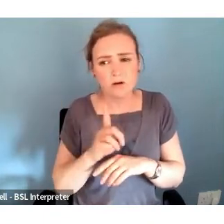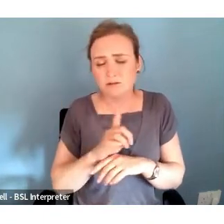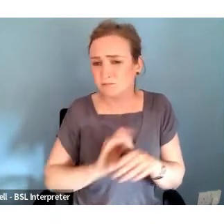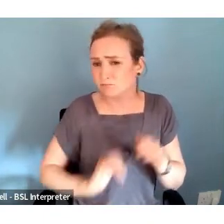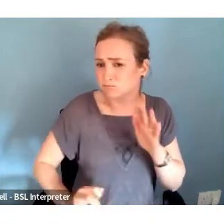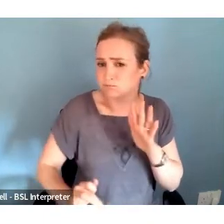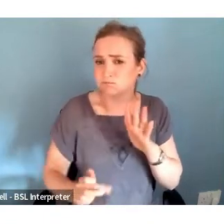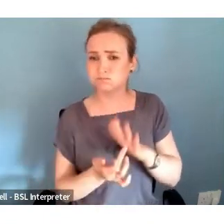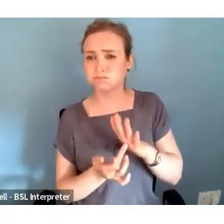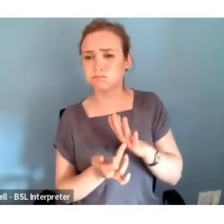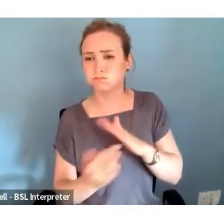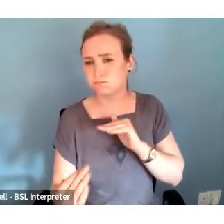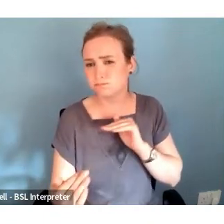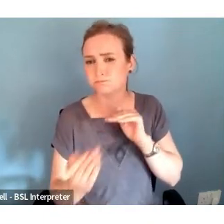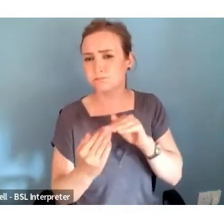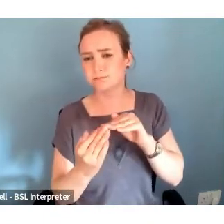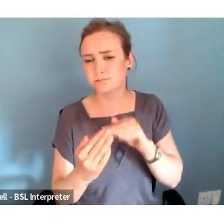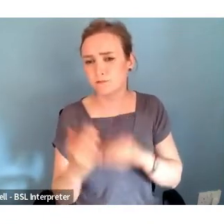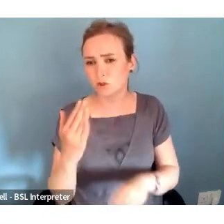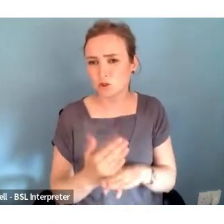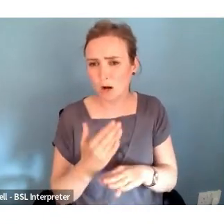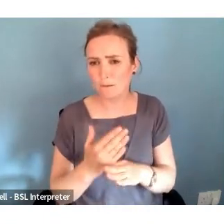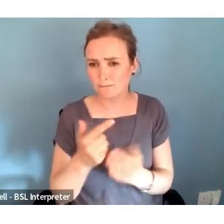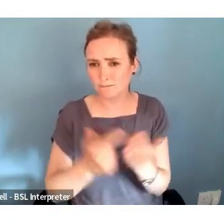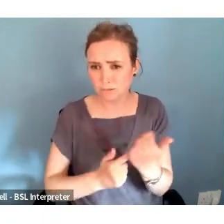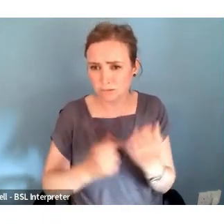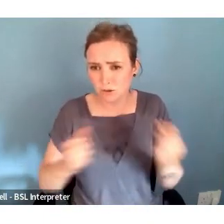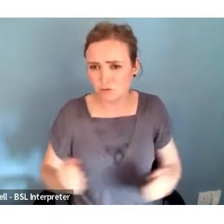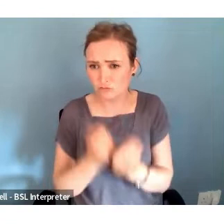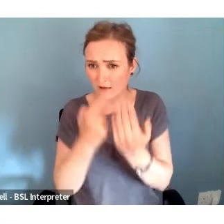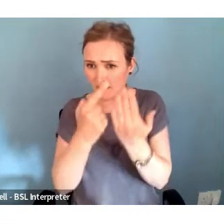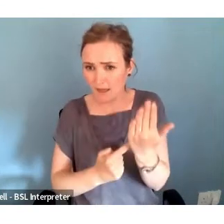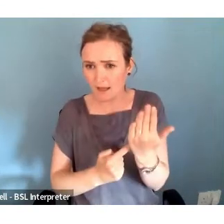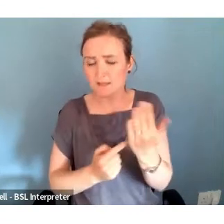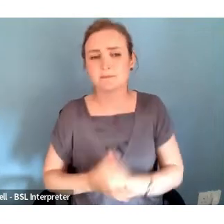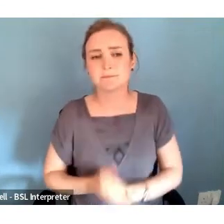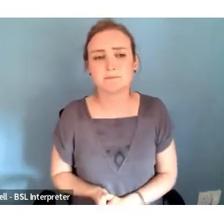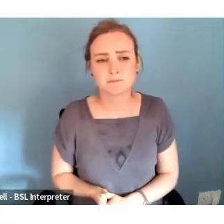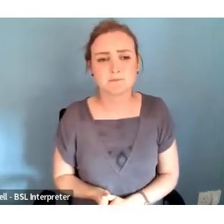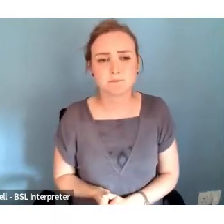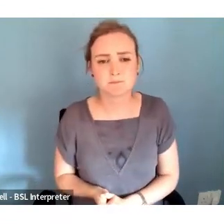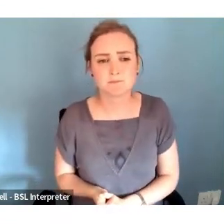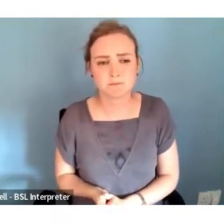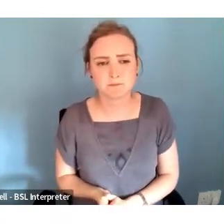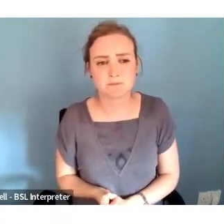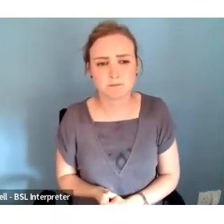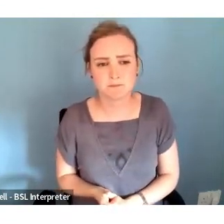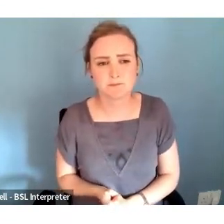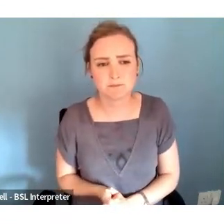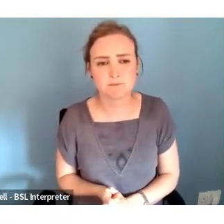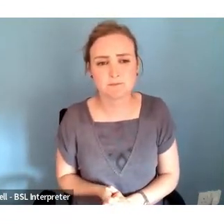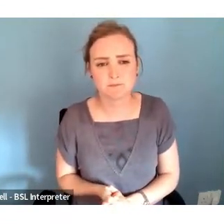ly have to have these strengths. And also to think about: Do you need someone who